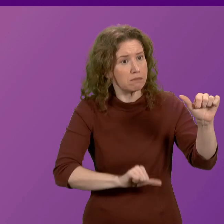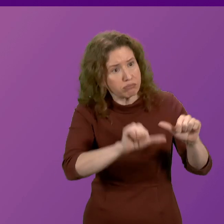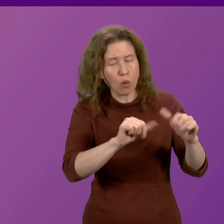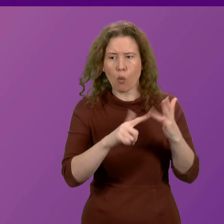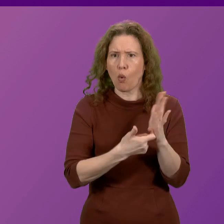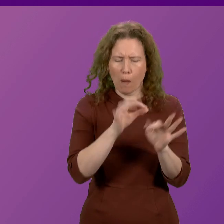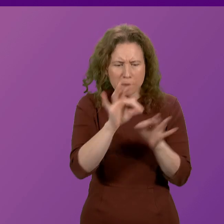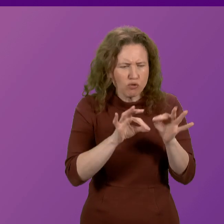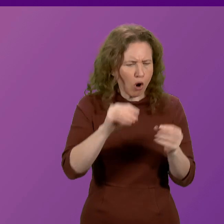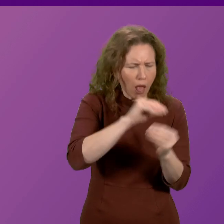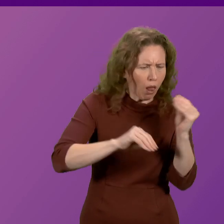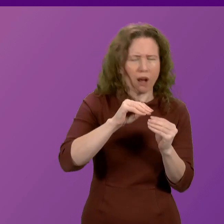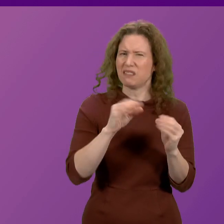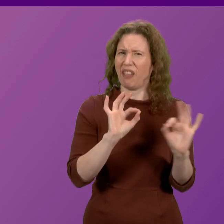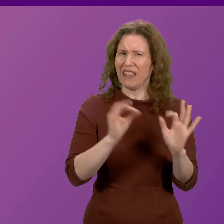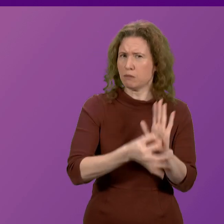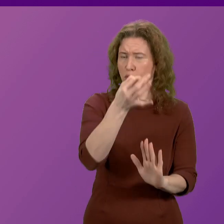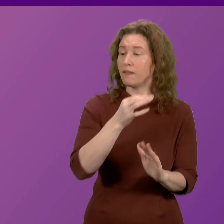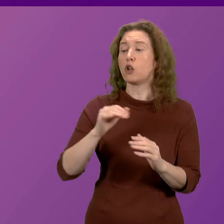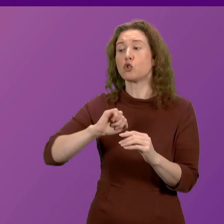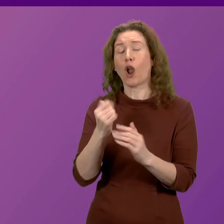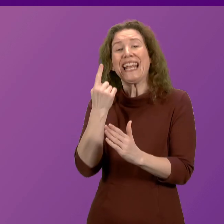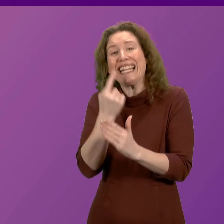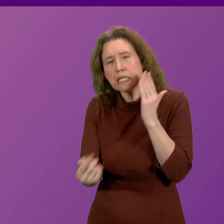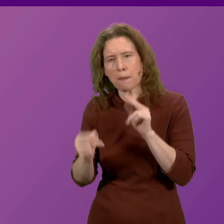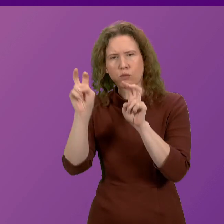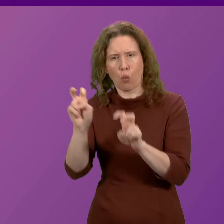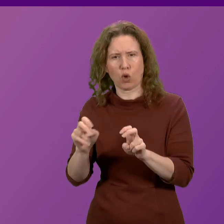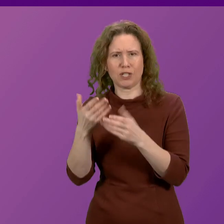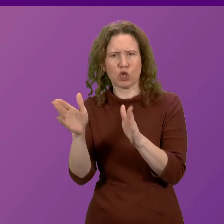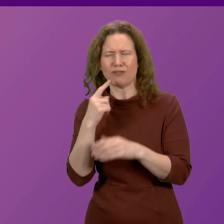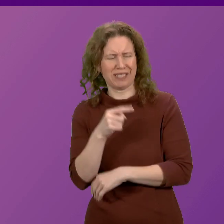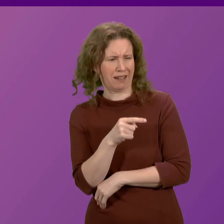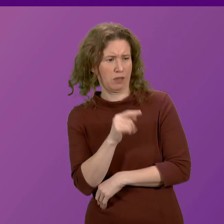Scotland’s independent Auditor General said that the Government has no vision for our health